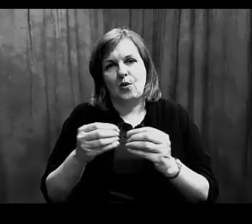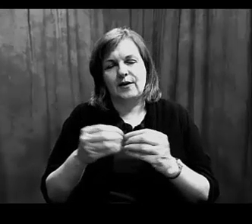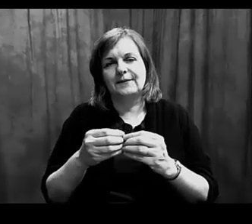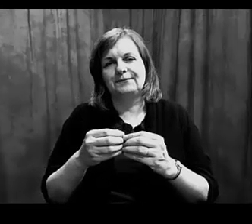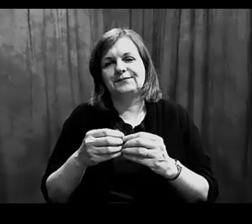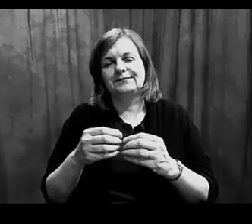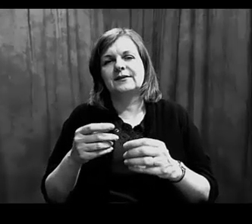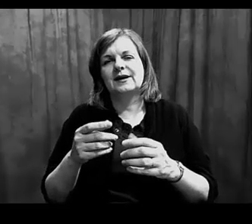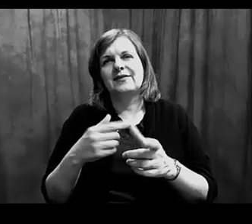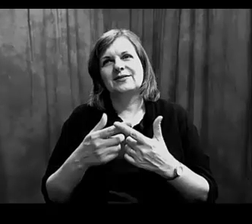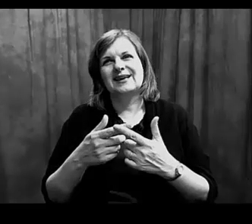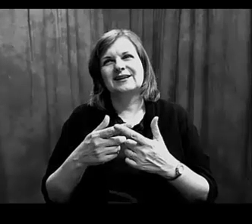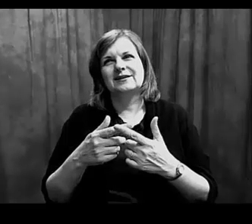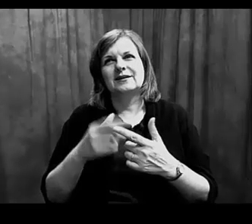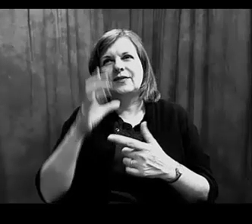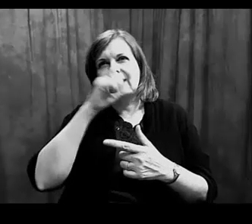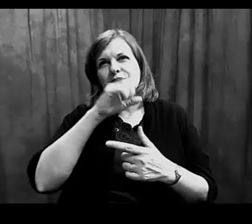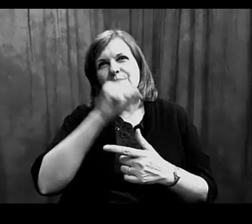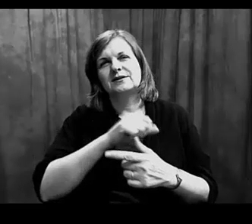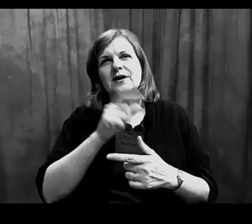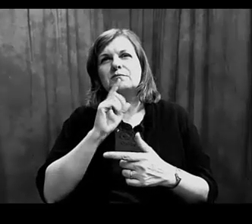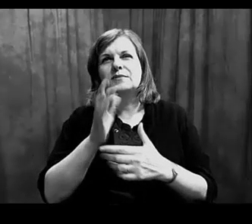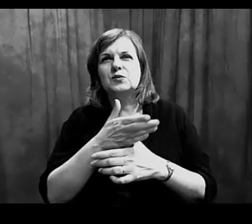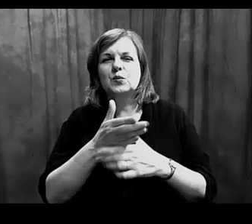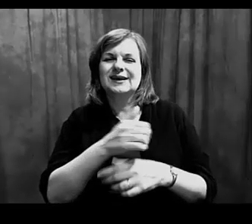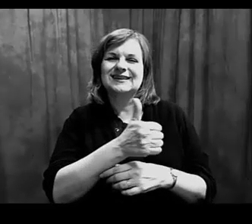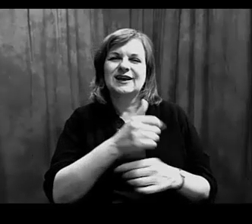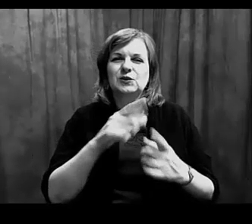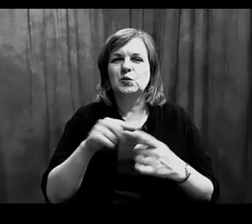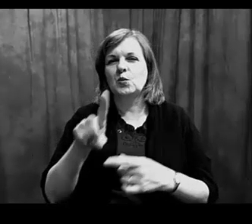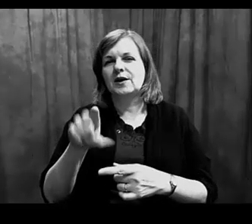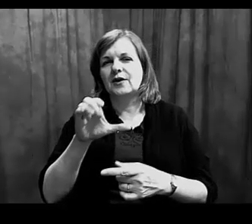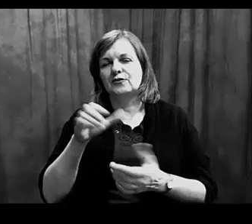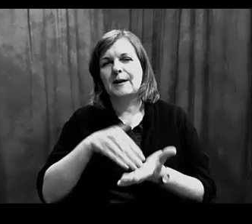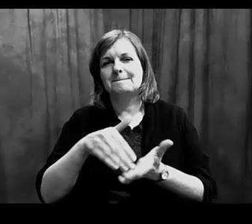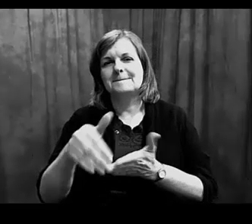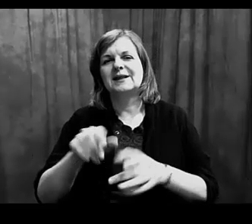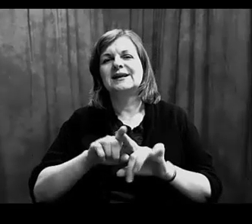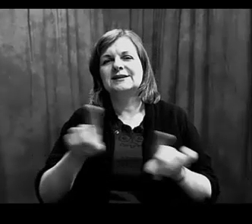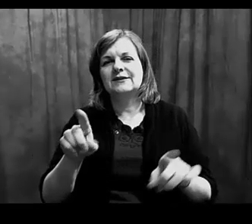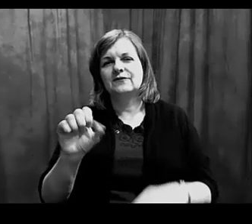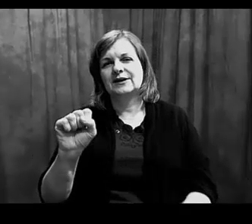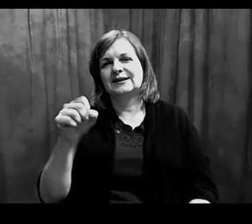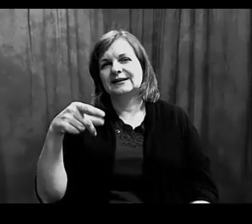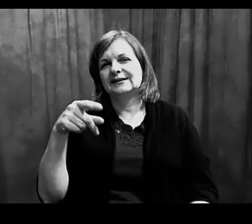and I can guarantee you there are probably least twice that if not more